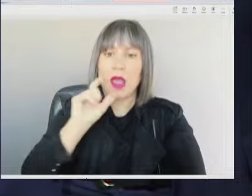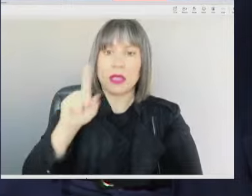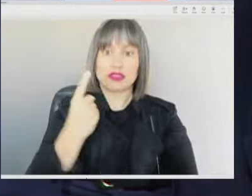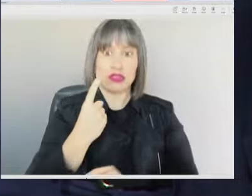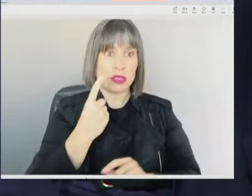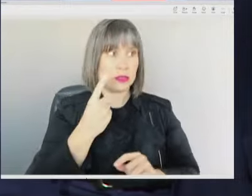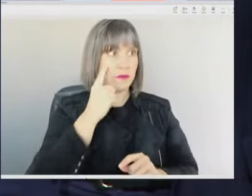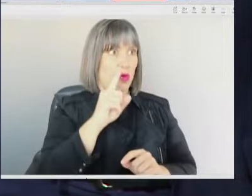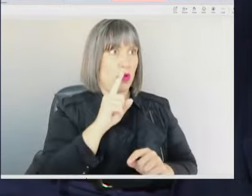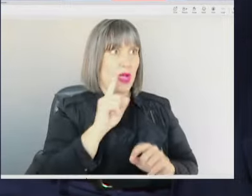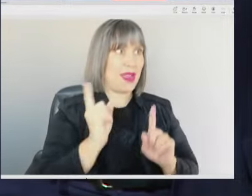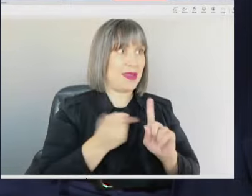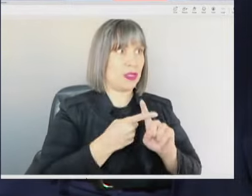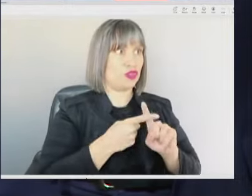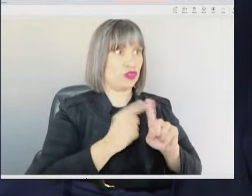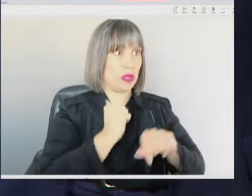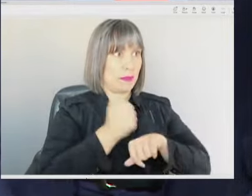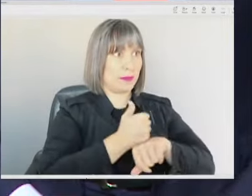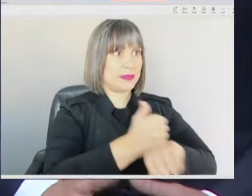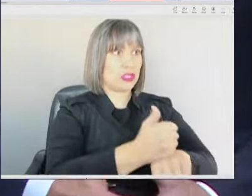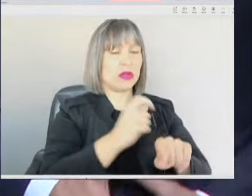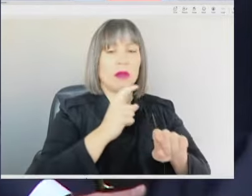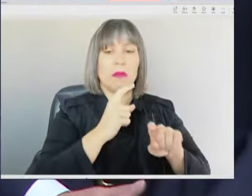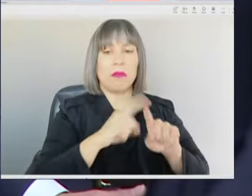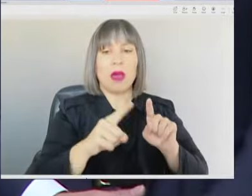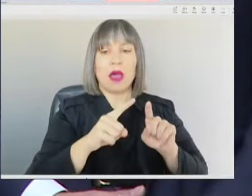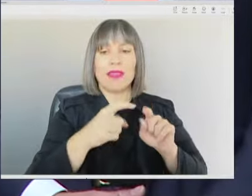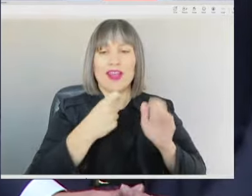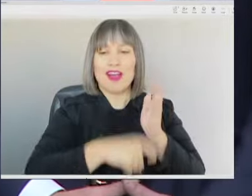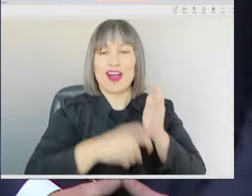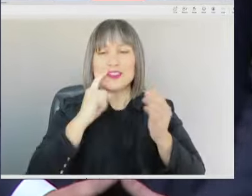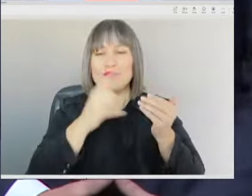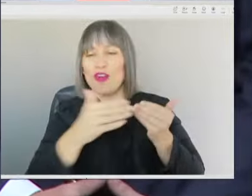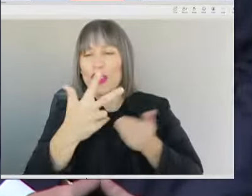about over three years. So a lot of these vendors may have their pricing published